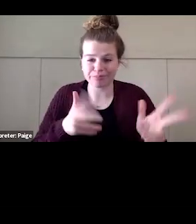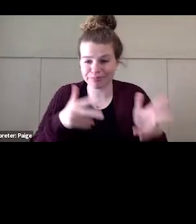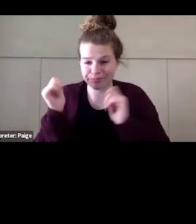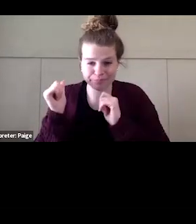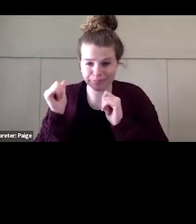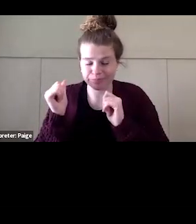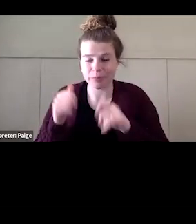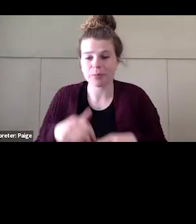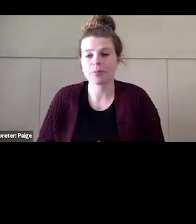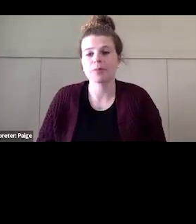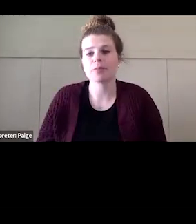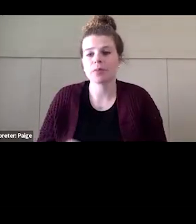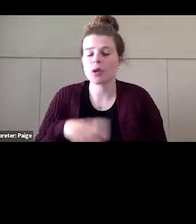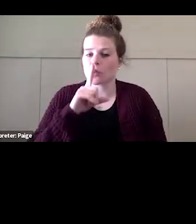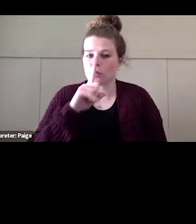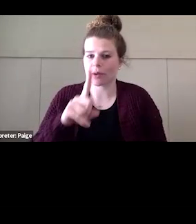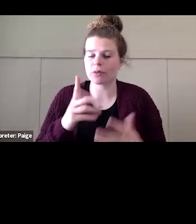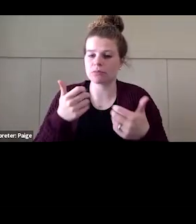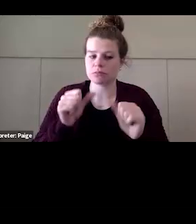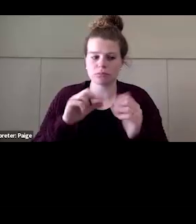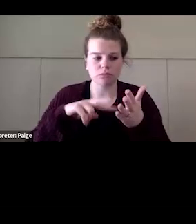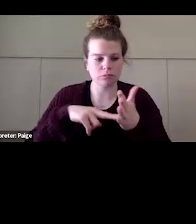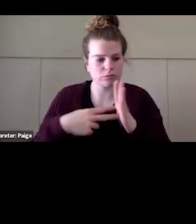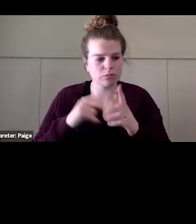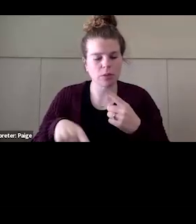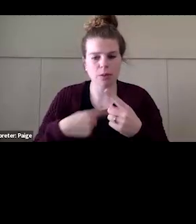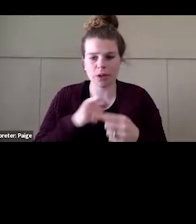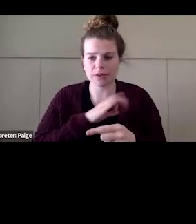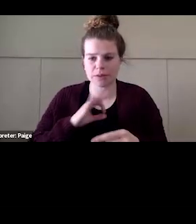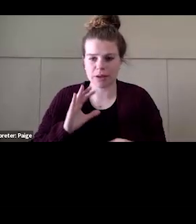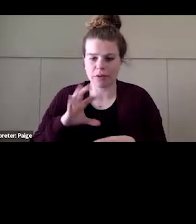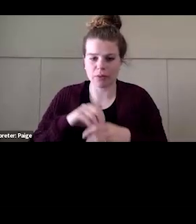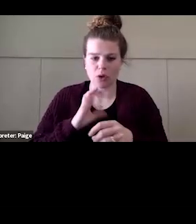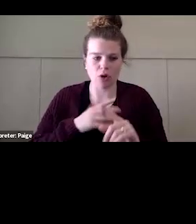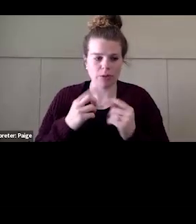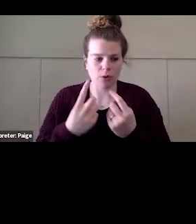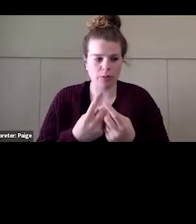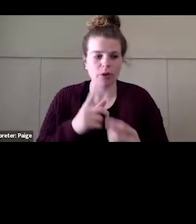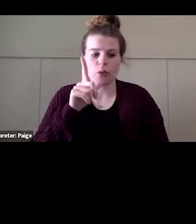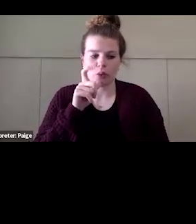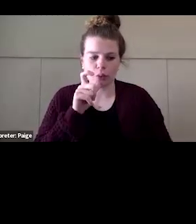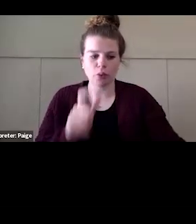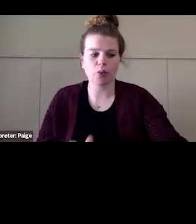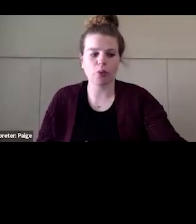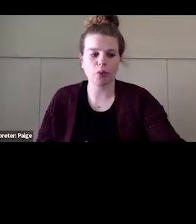And so we've been very intentional about staffing our department and the folks who are responding to 911 calls.